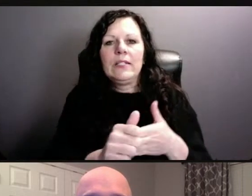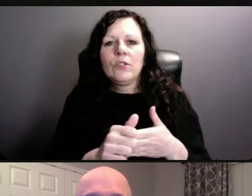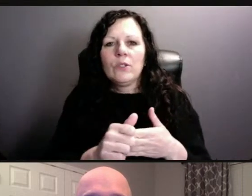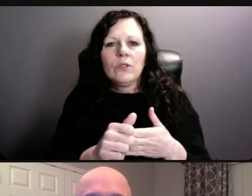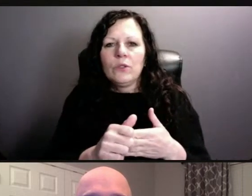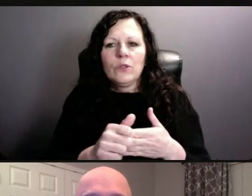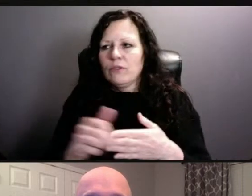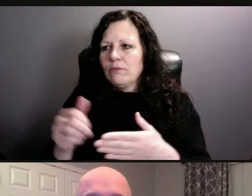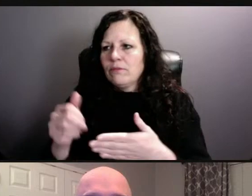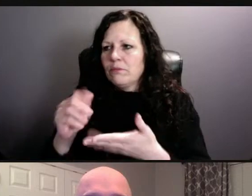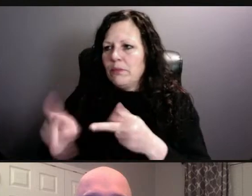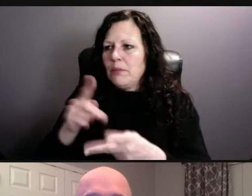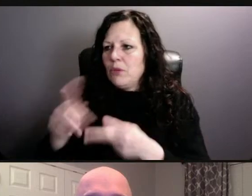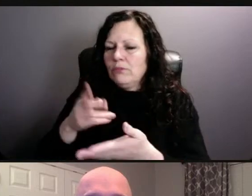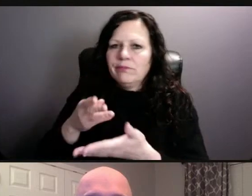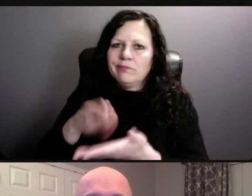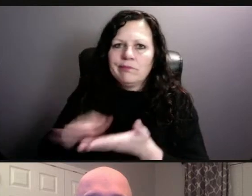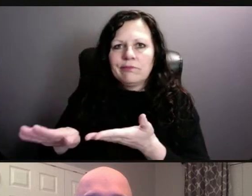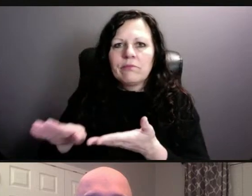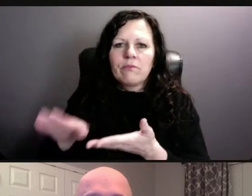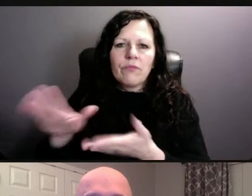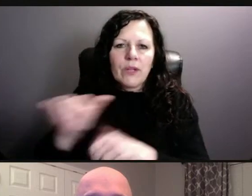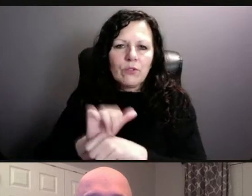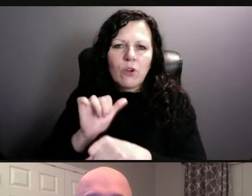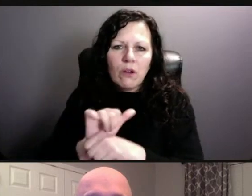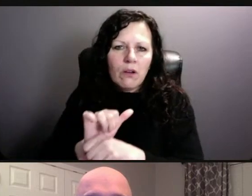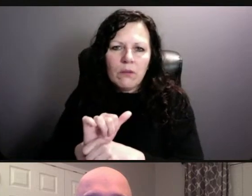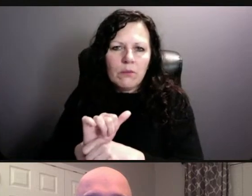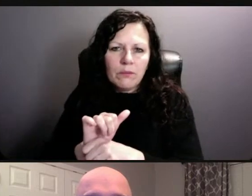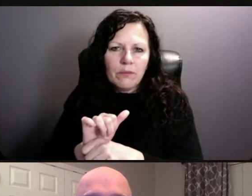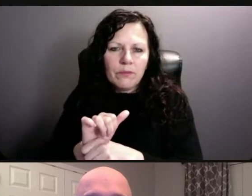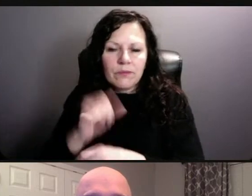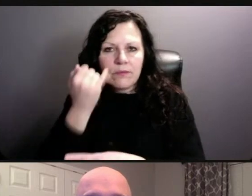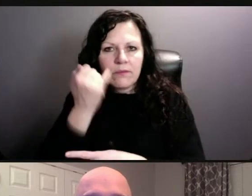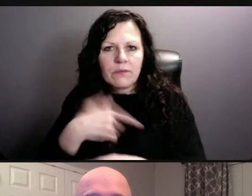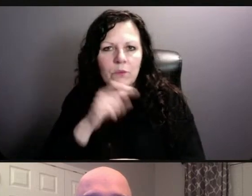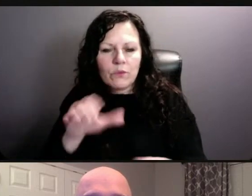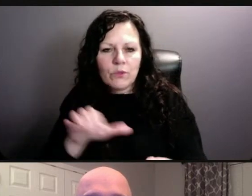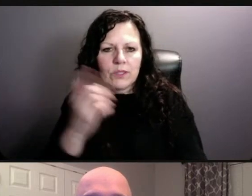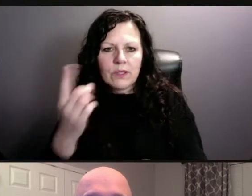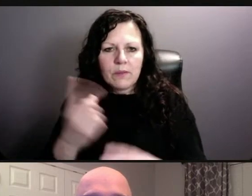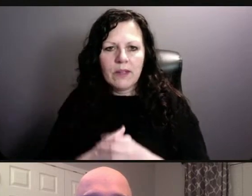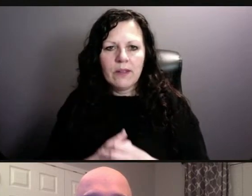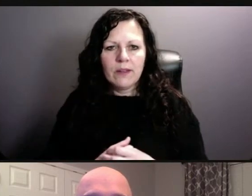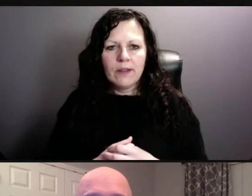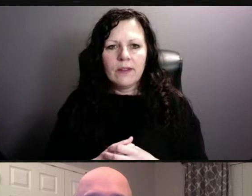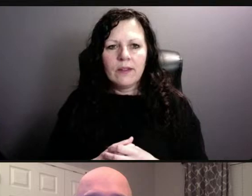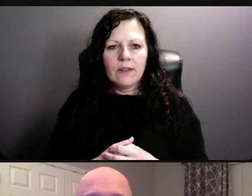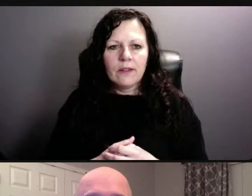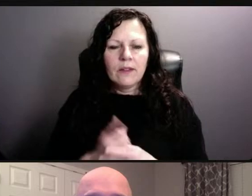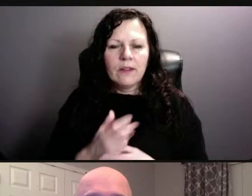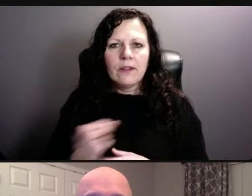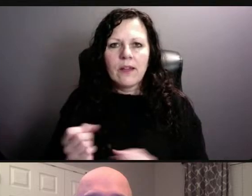NOT MAKING HARD DECISIONS IS